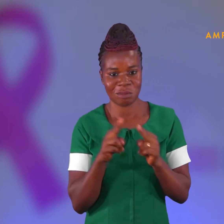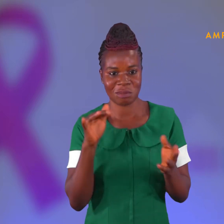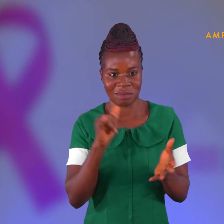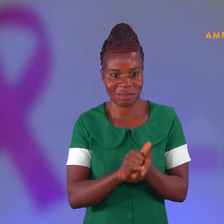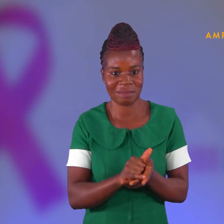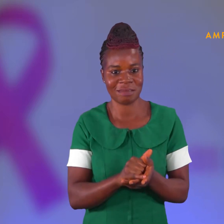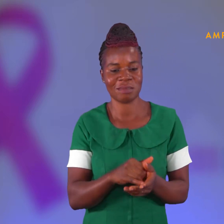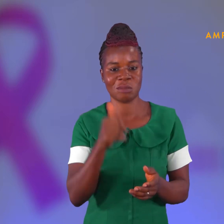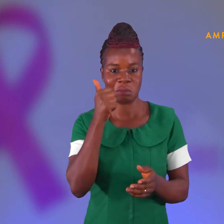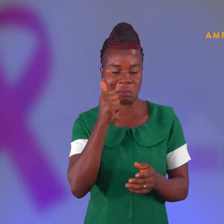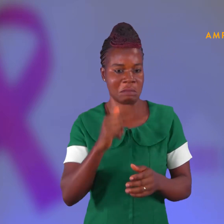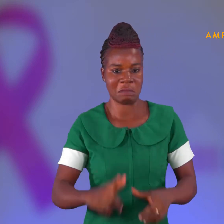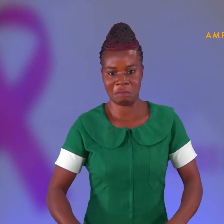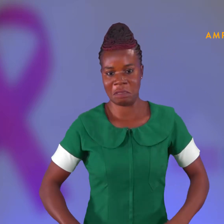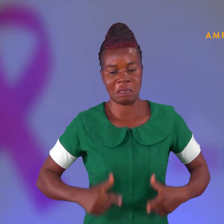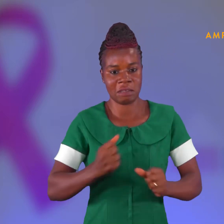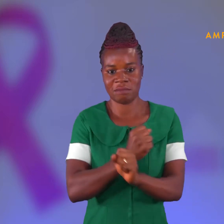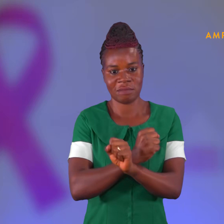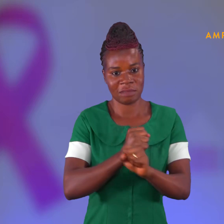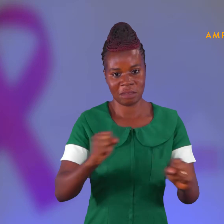To save the life of the woman.